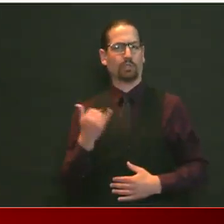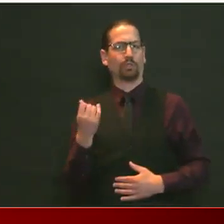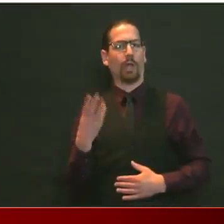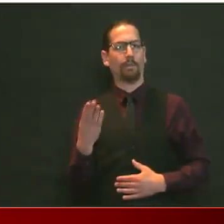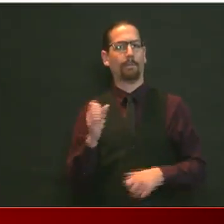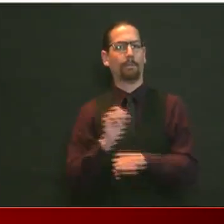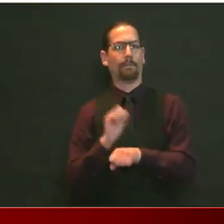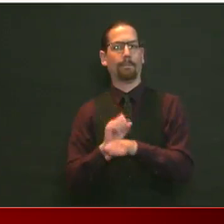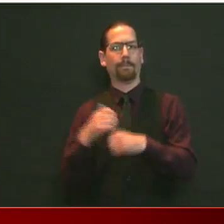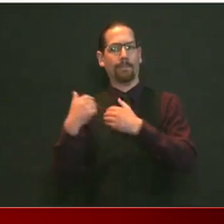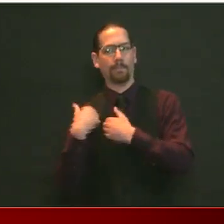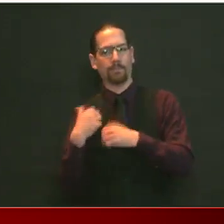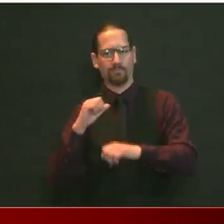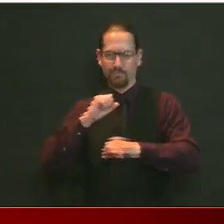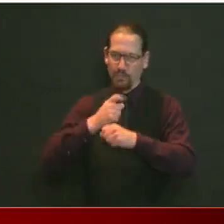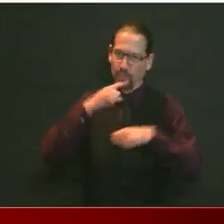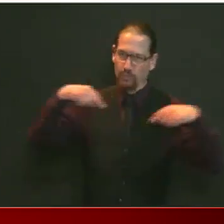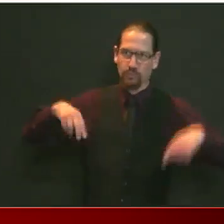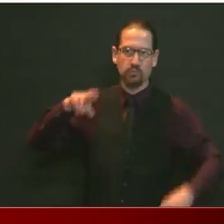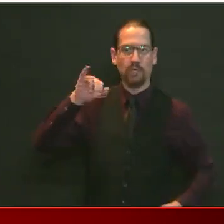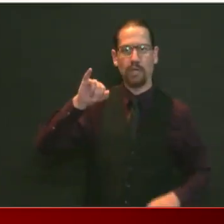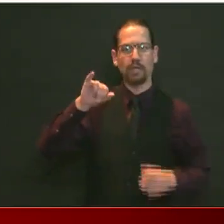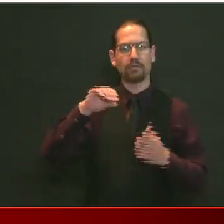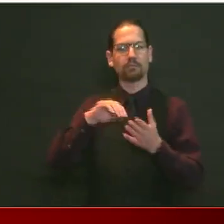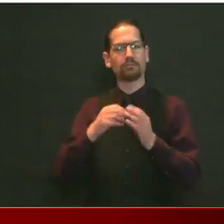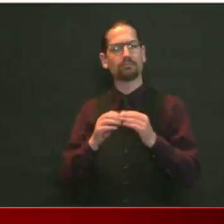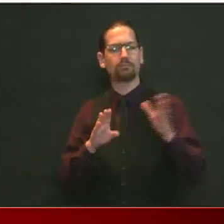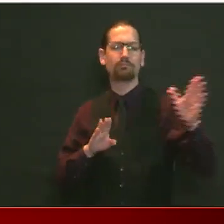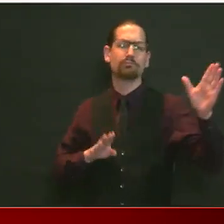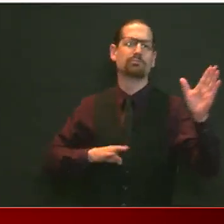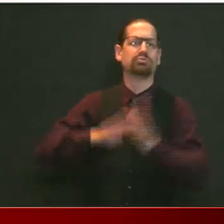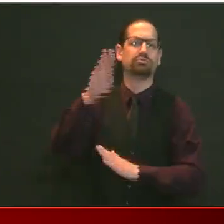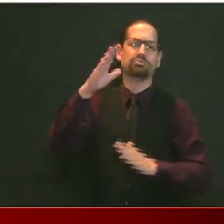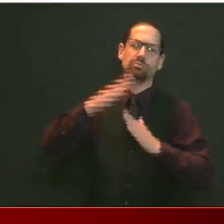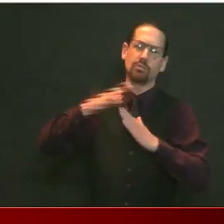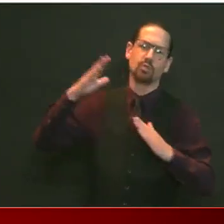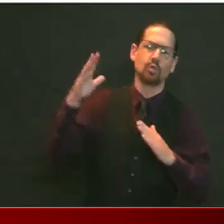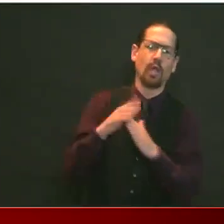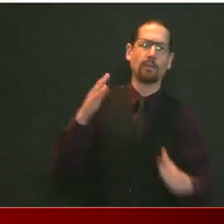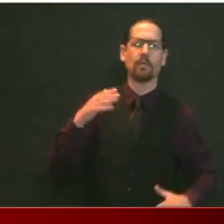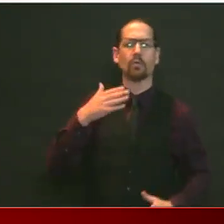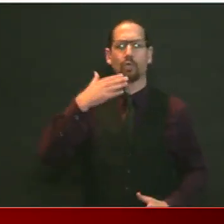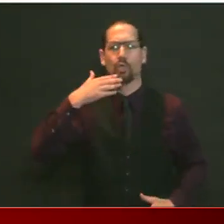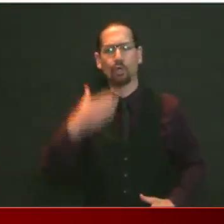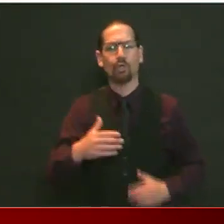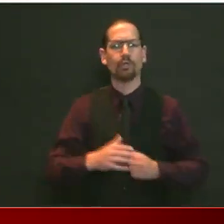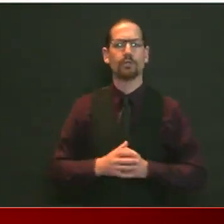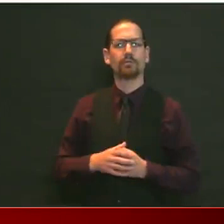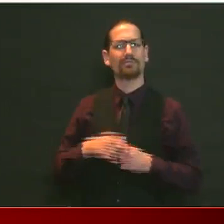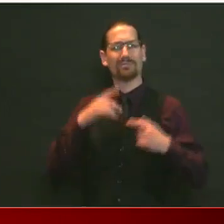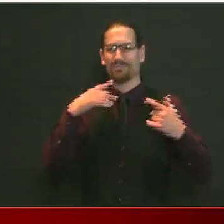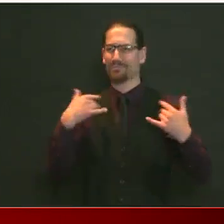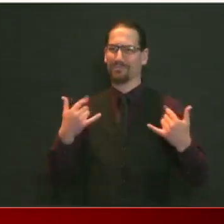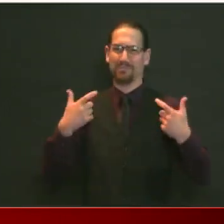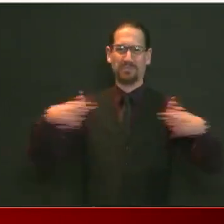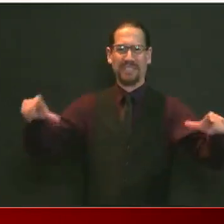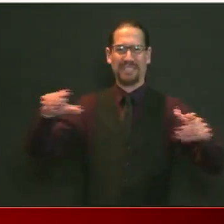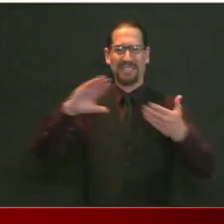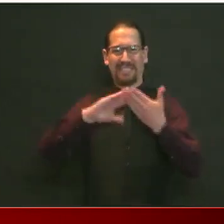BUSINESS, AND IT'S MY JOB TO FIGURE OUT HOW DO I POSITION RHODE ISLAND TO WIN?